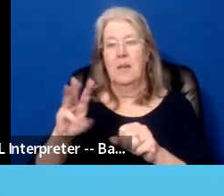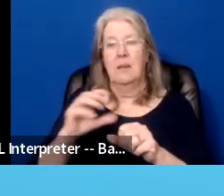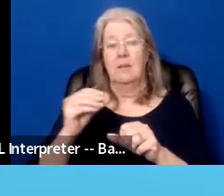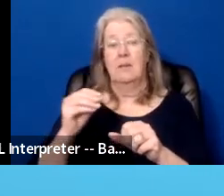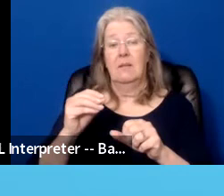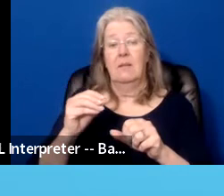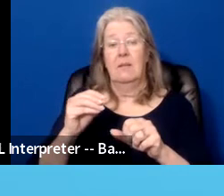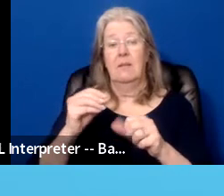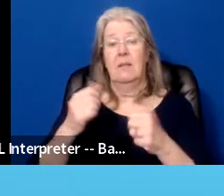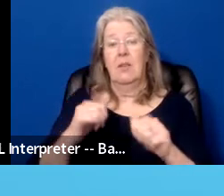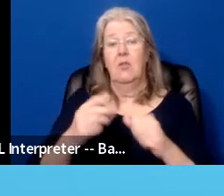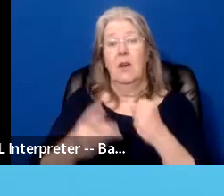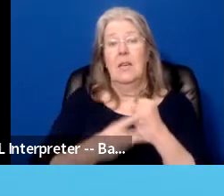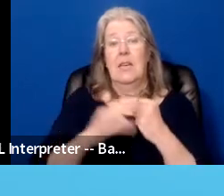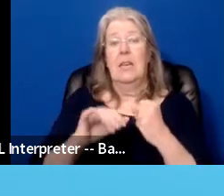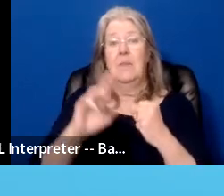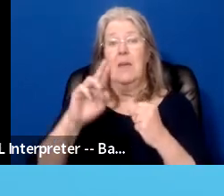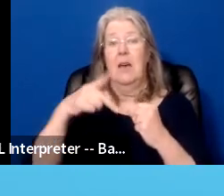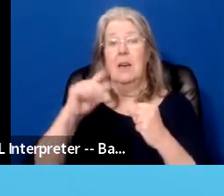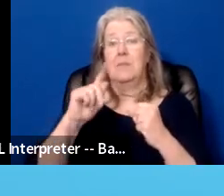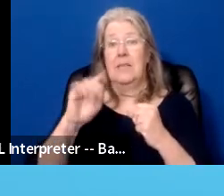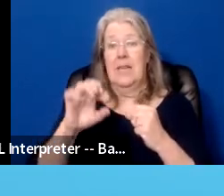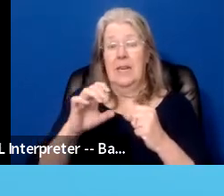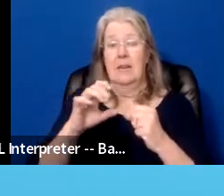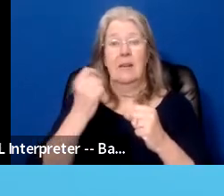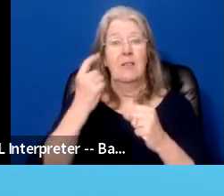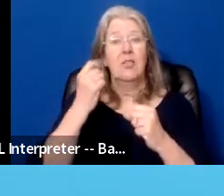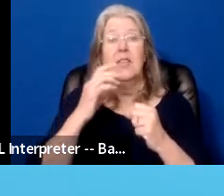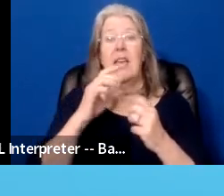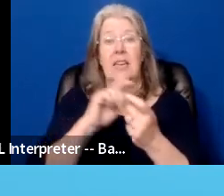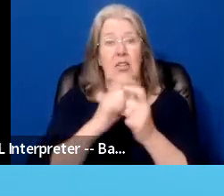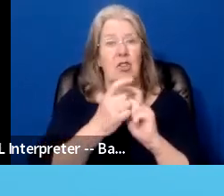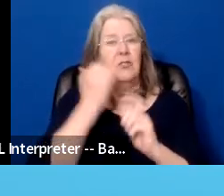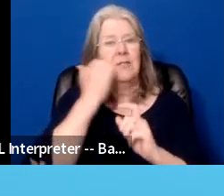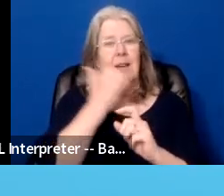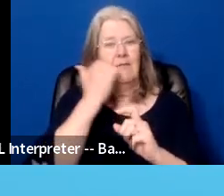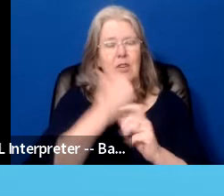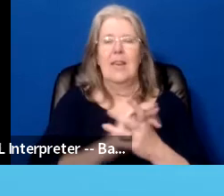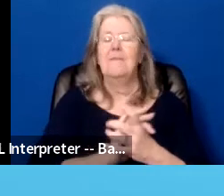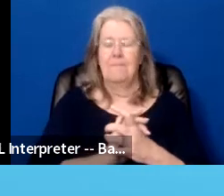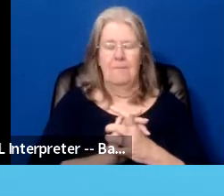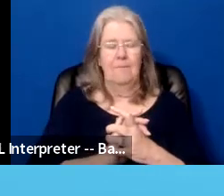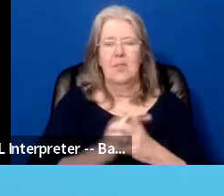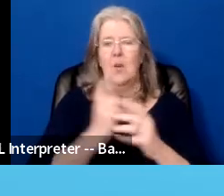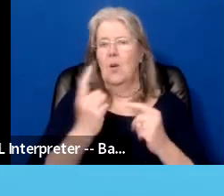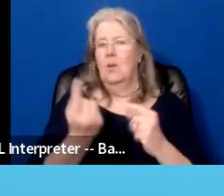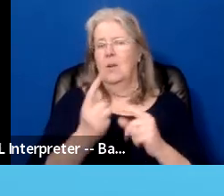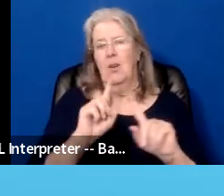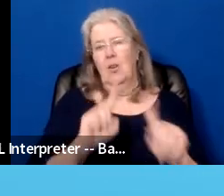try to keep it updated and it actually updates daily. So I would always send people there Matt: Okay, great.